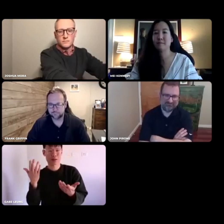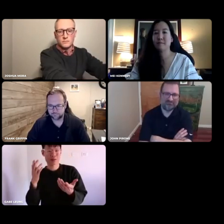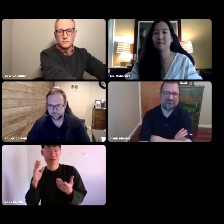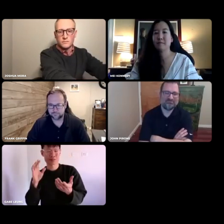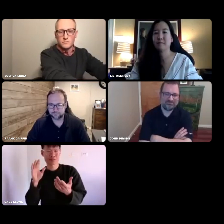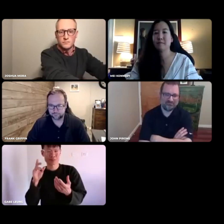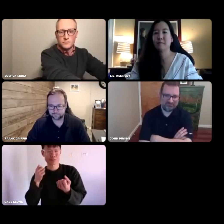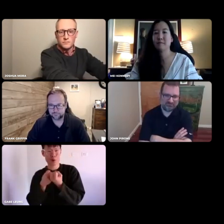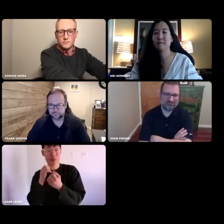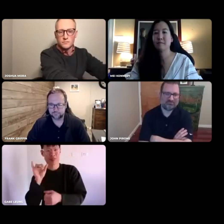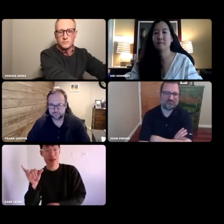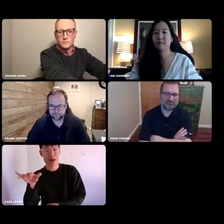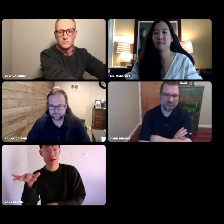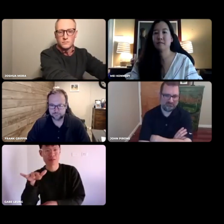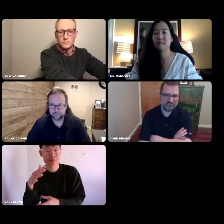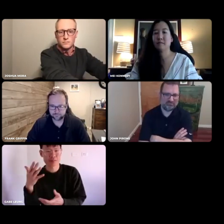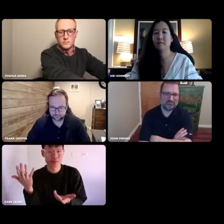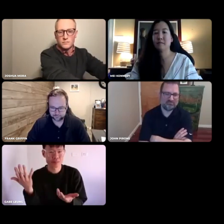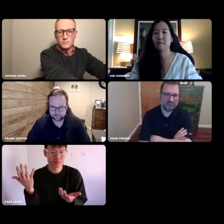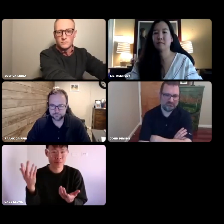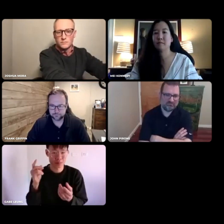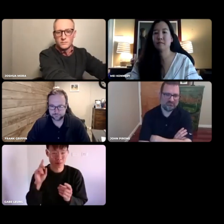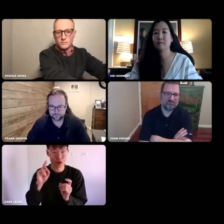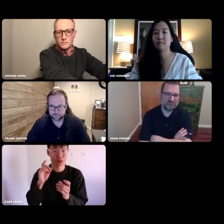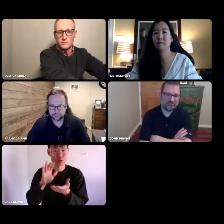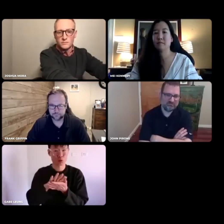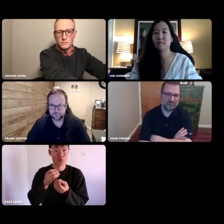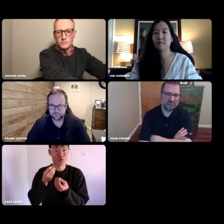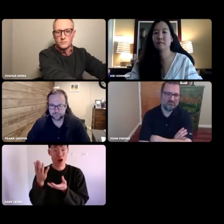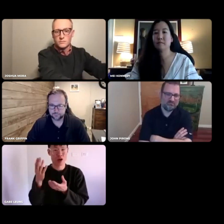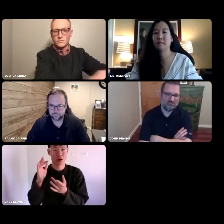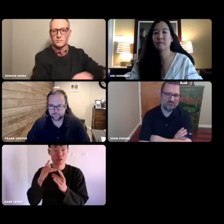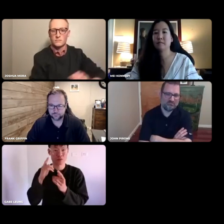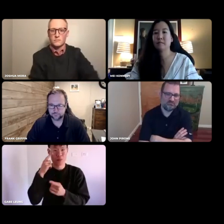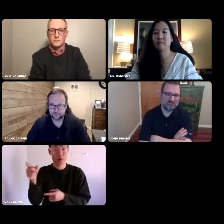internet access. How do I support that?